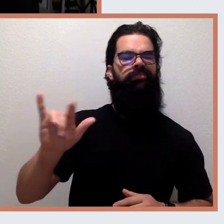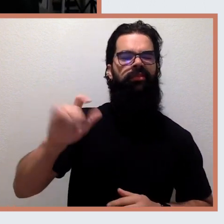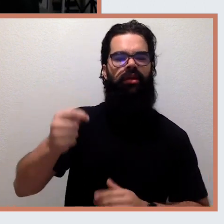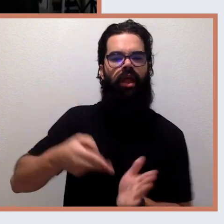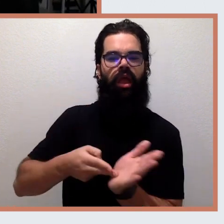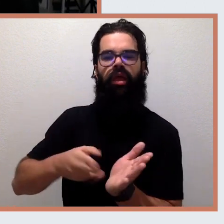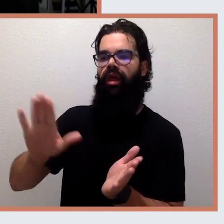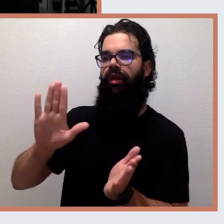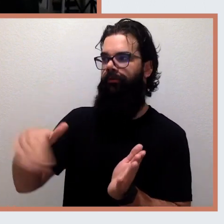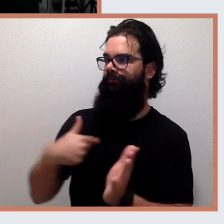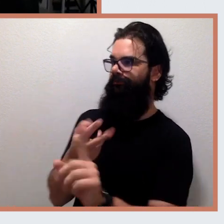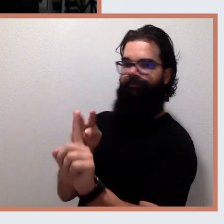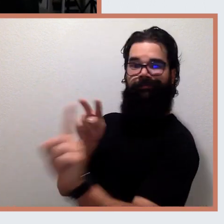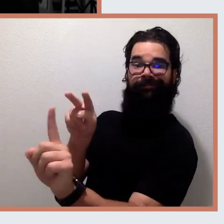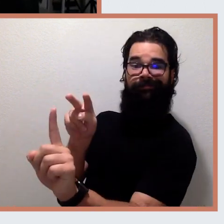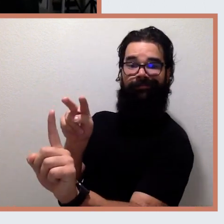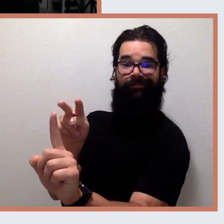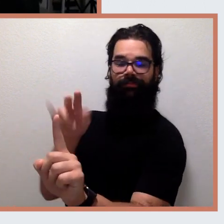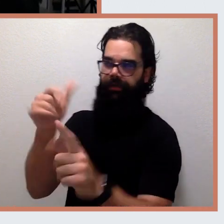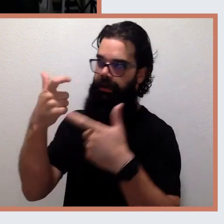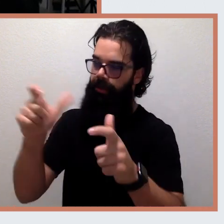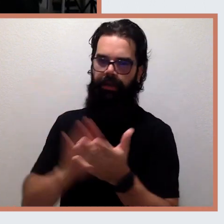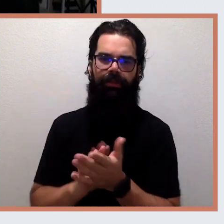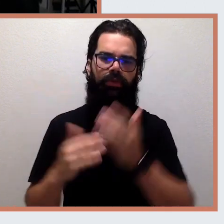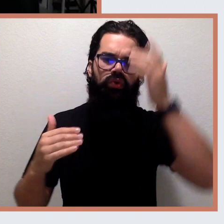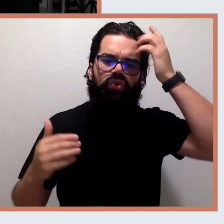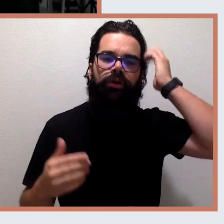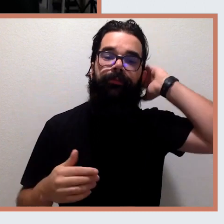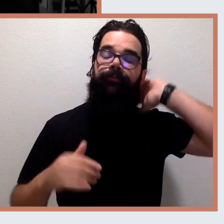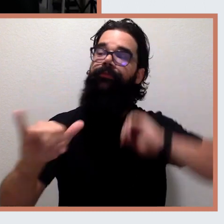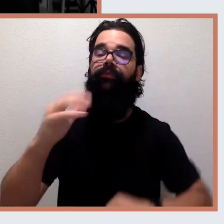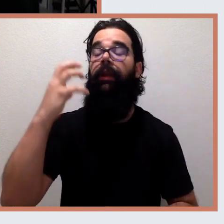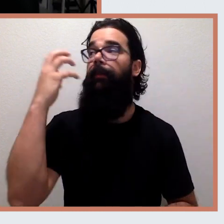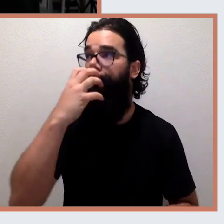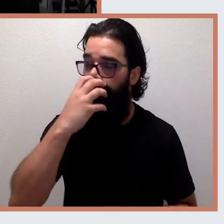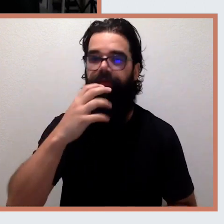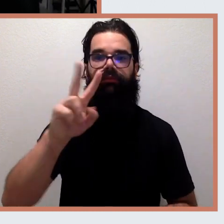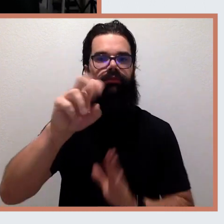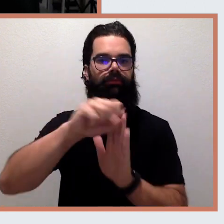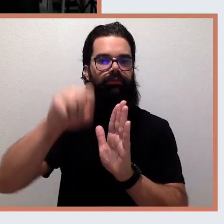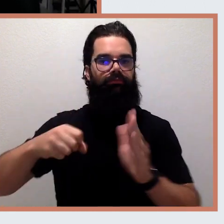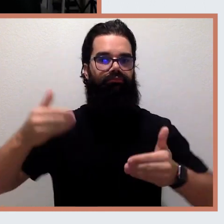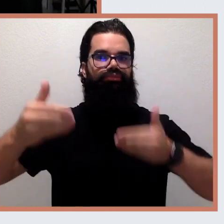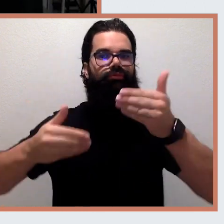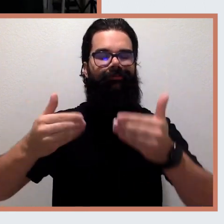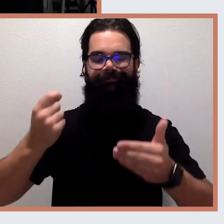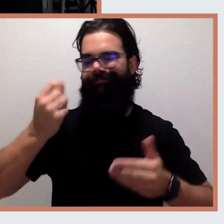that's like, that's the most authentic we've seen." And it was a huge compliment, and we had an amazing two seasons, and then it just,